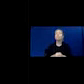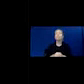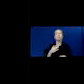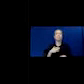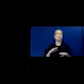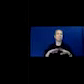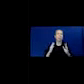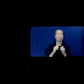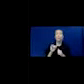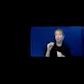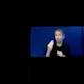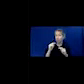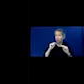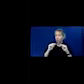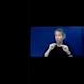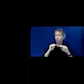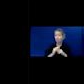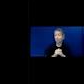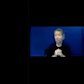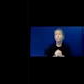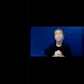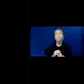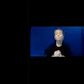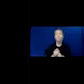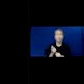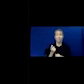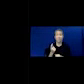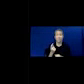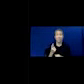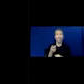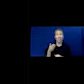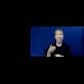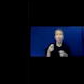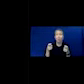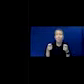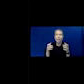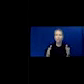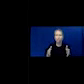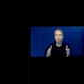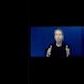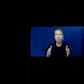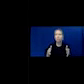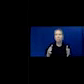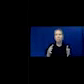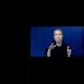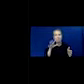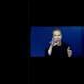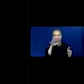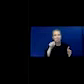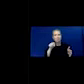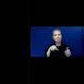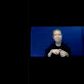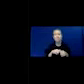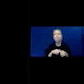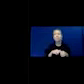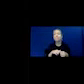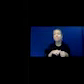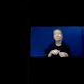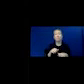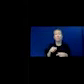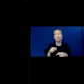The management was very interested in Sarah having an employment specialist with her,